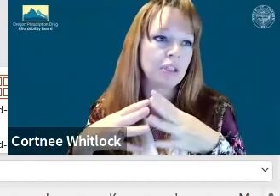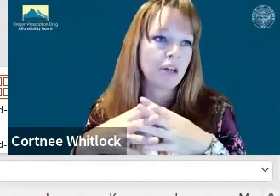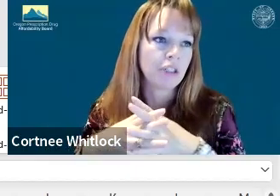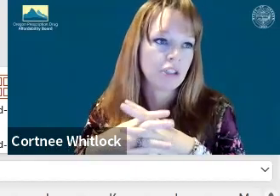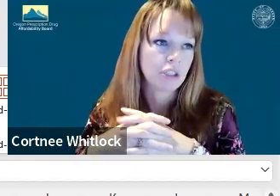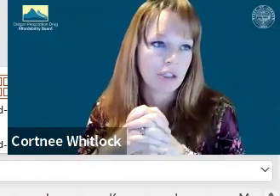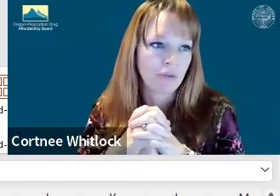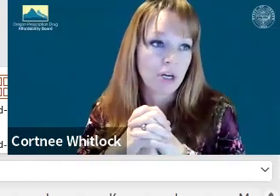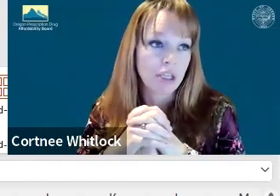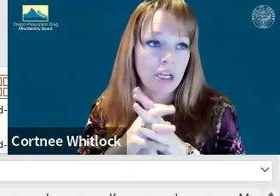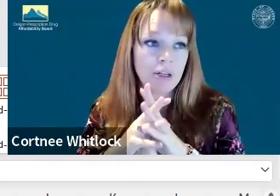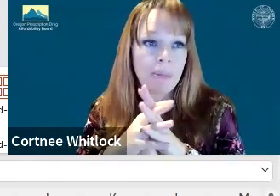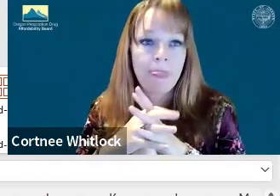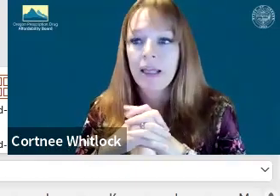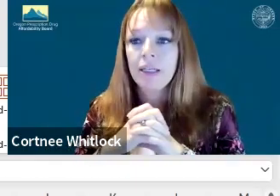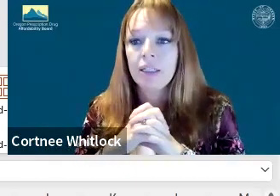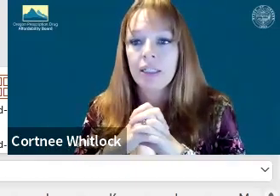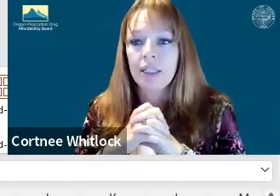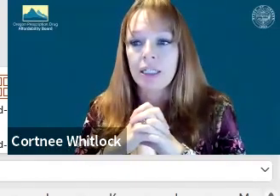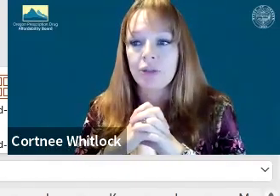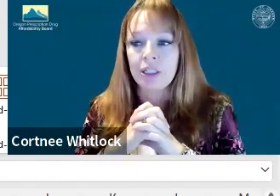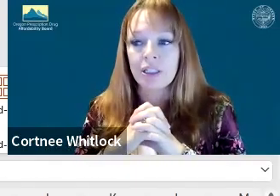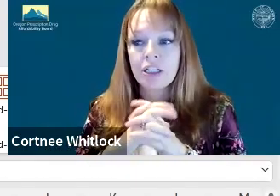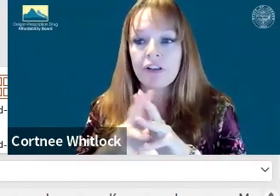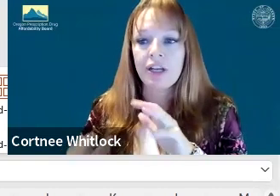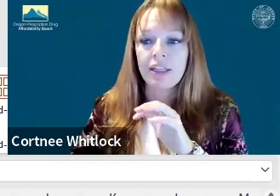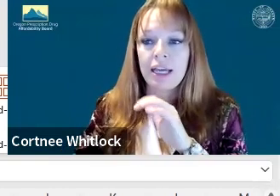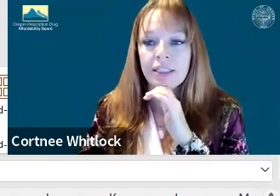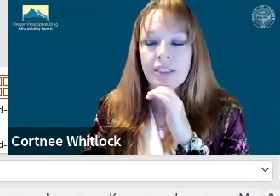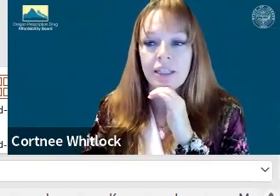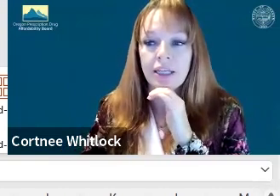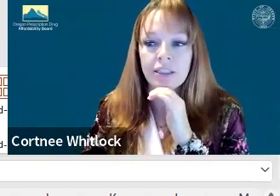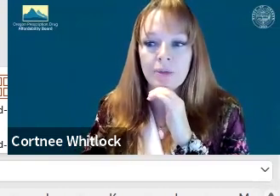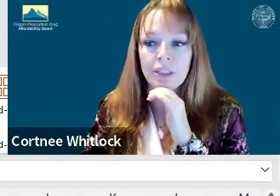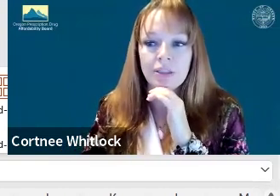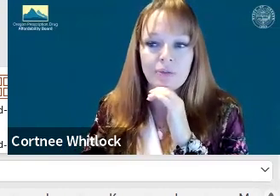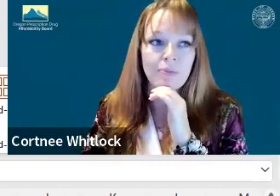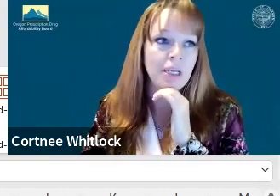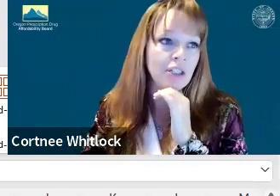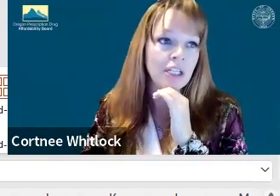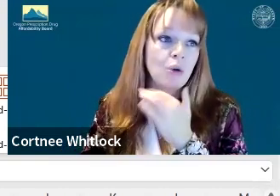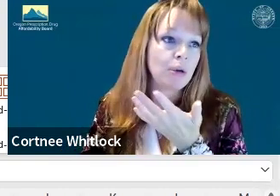um, the coverage for the year. I just wanted to clarify that that some of these may change